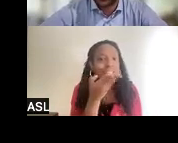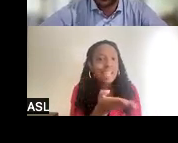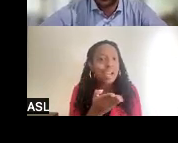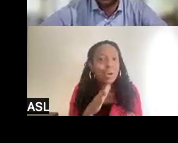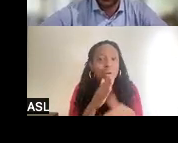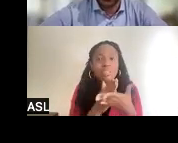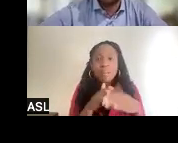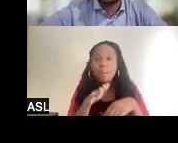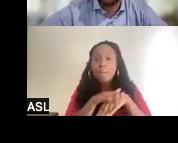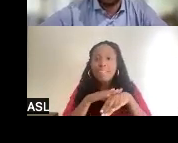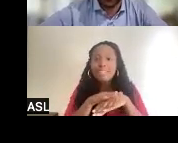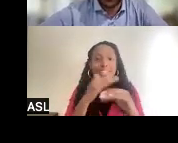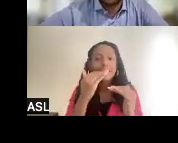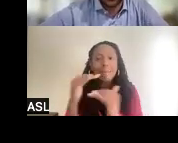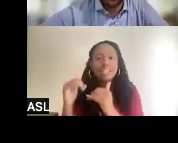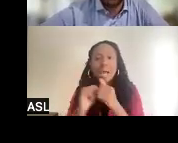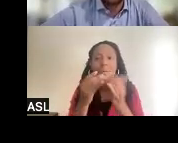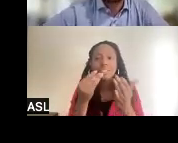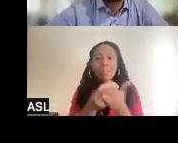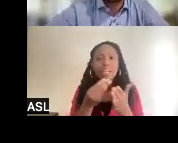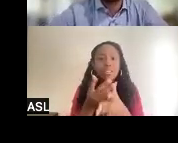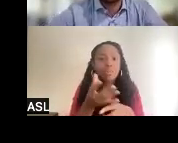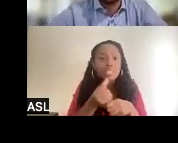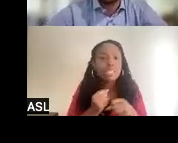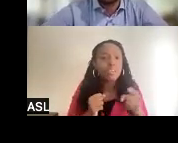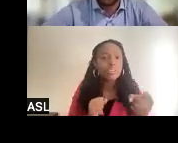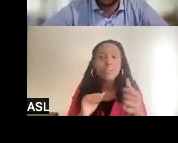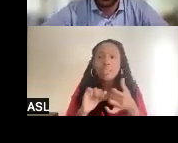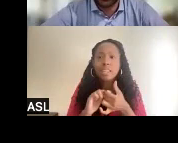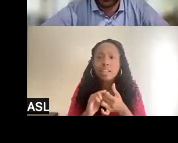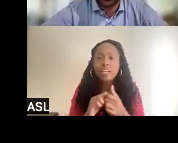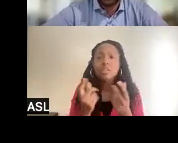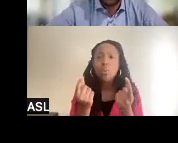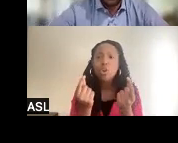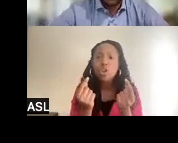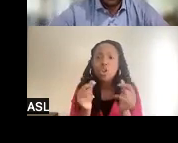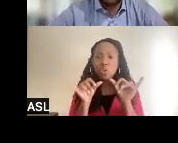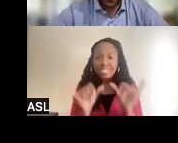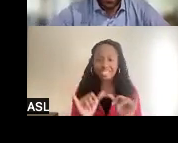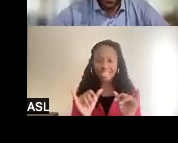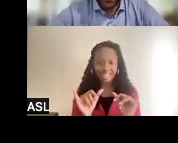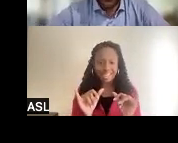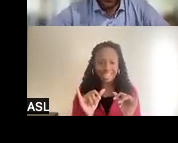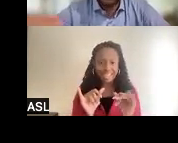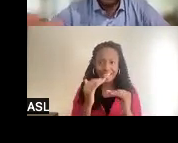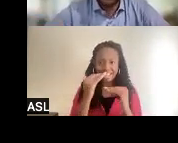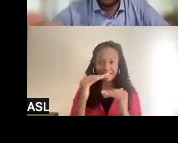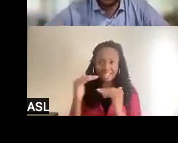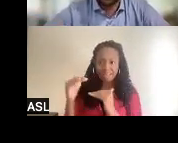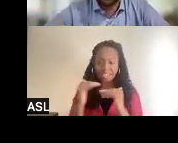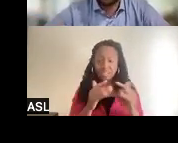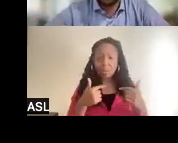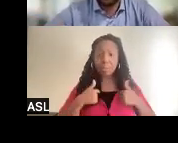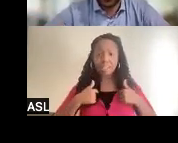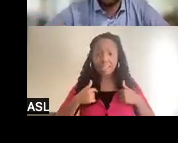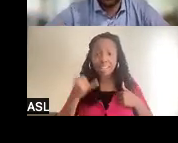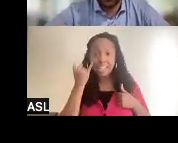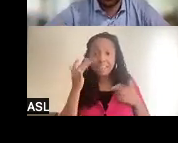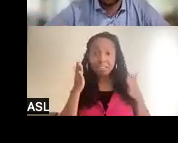limits of what has to happen to stay Within These benefits right if I as an individual make more